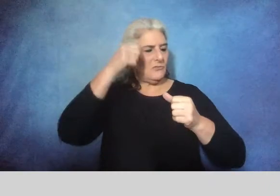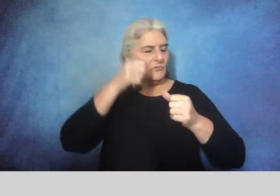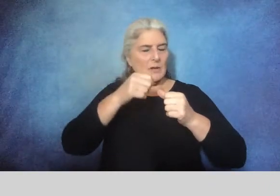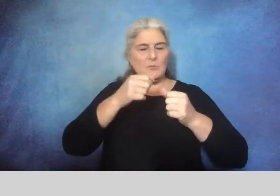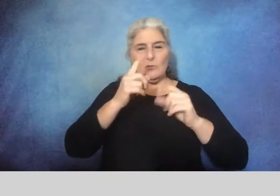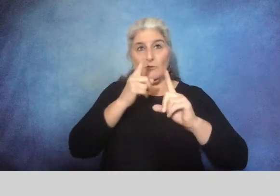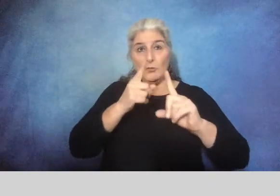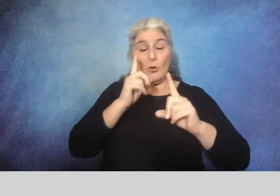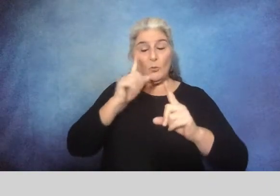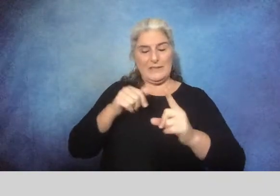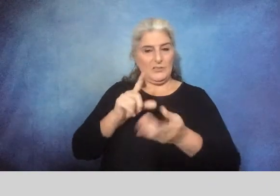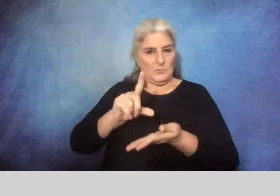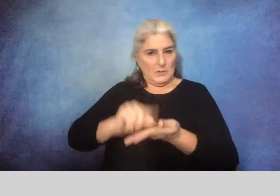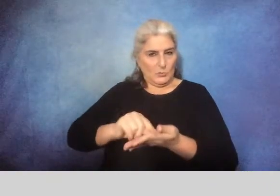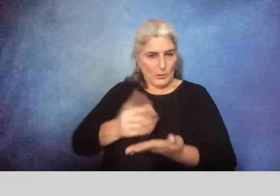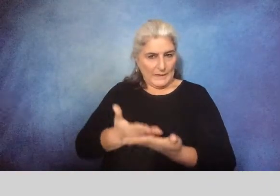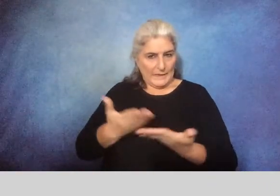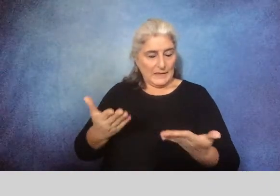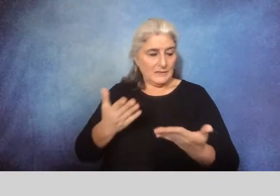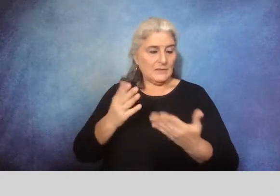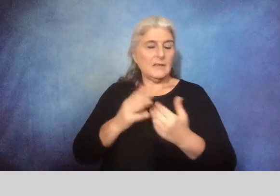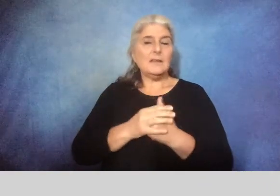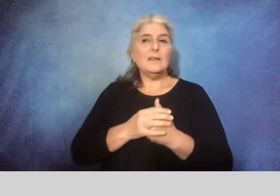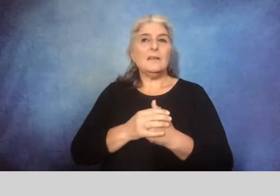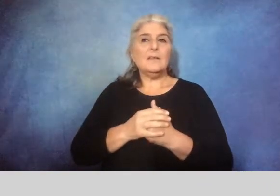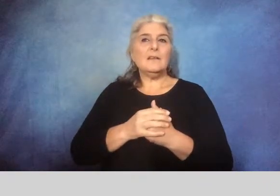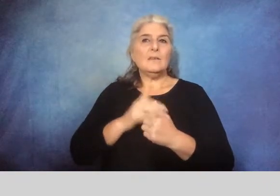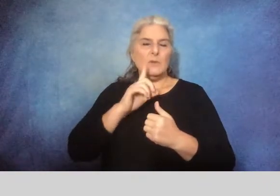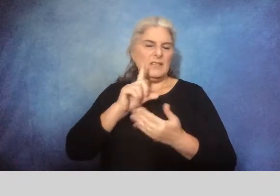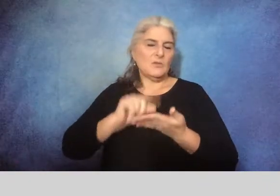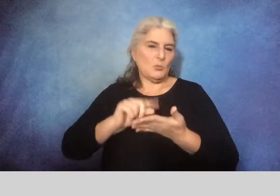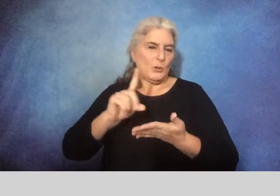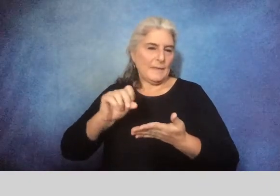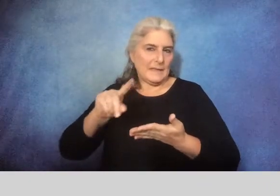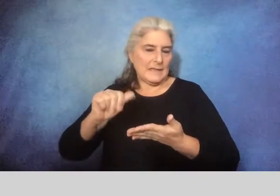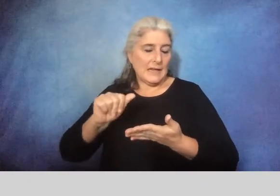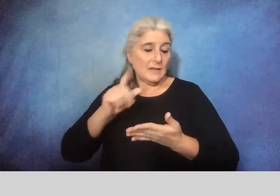In this case, we convert the adjacent data into list